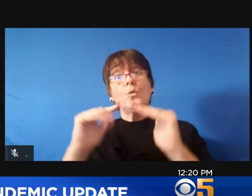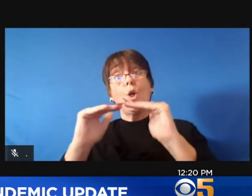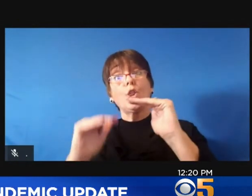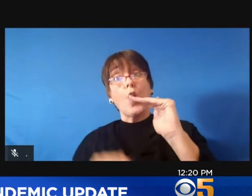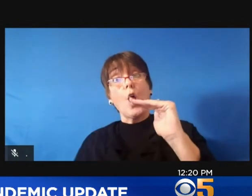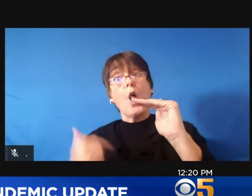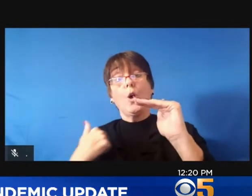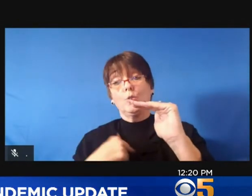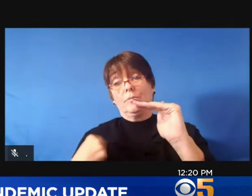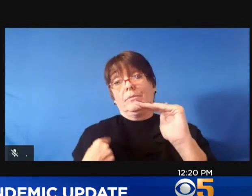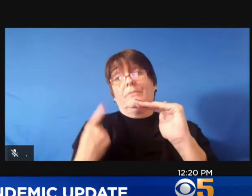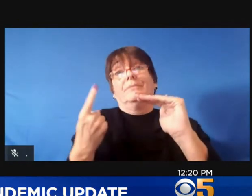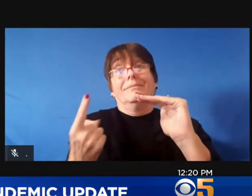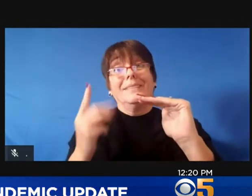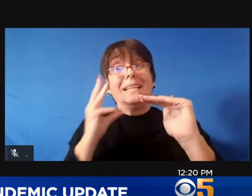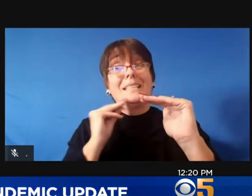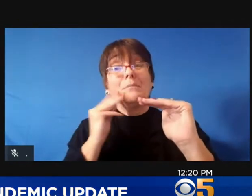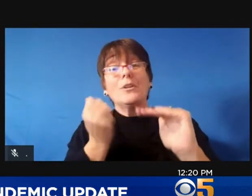OF CASES. NOT NECESSARILY THE